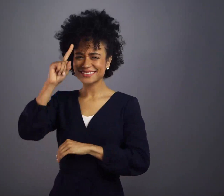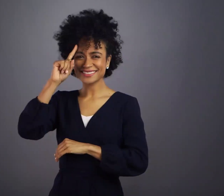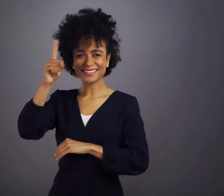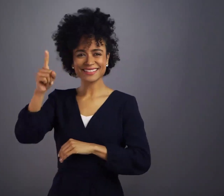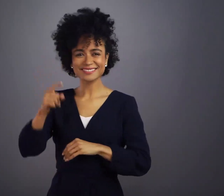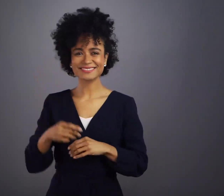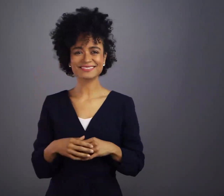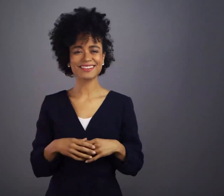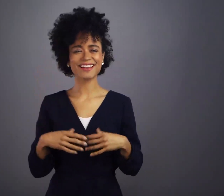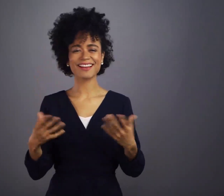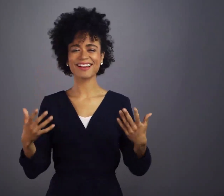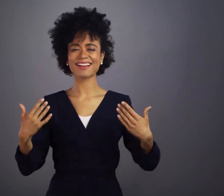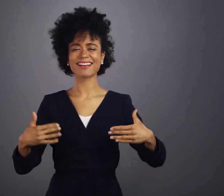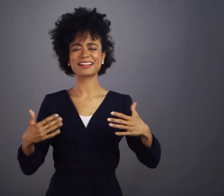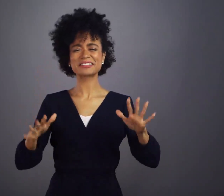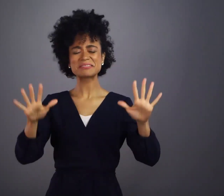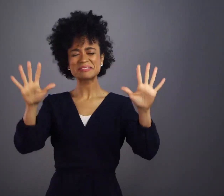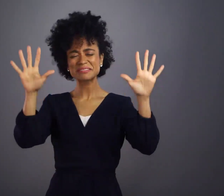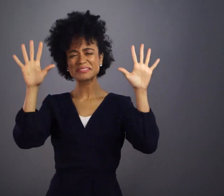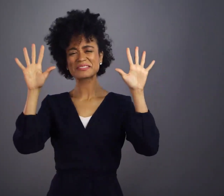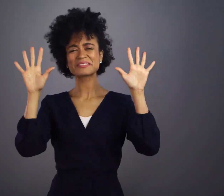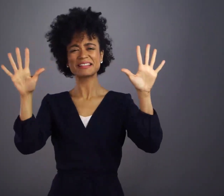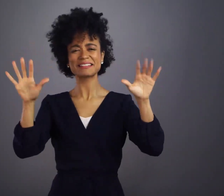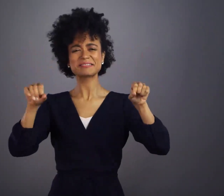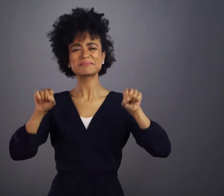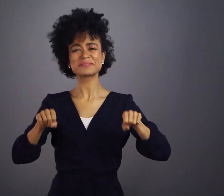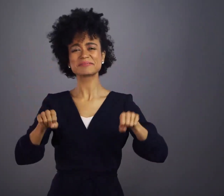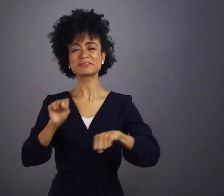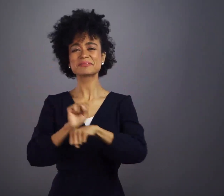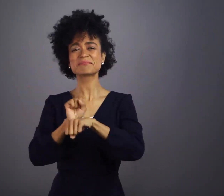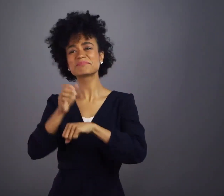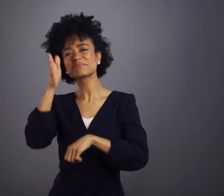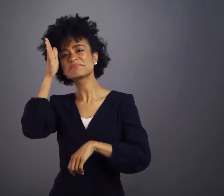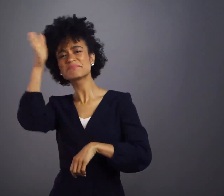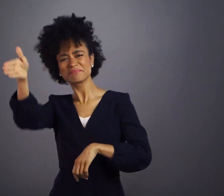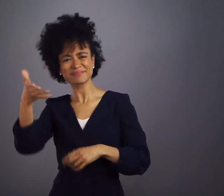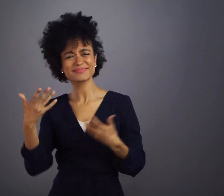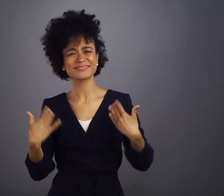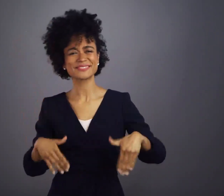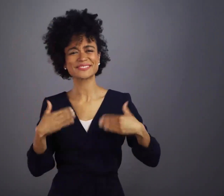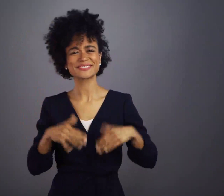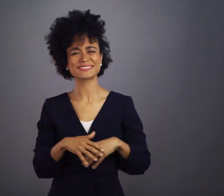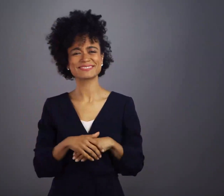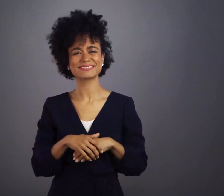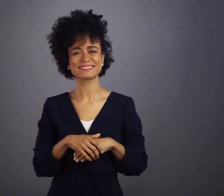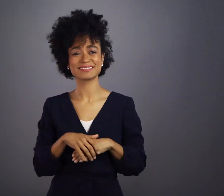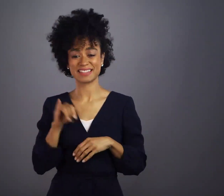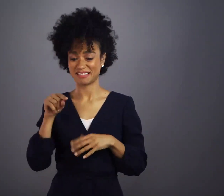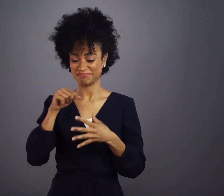He often possesses special abilities, skills, and aptitudes, and has a promising career ahead of him.